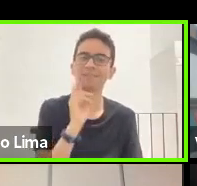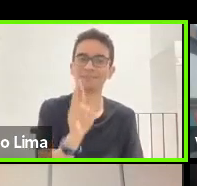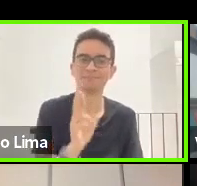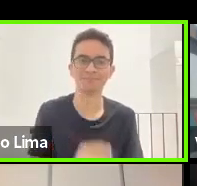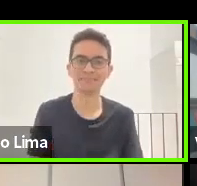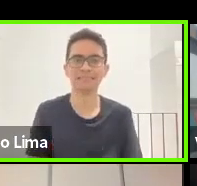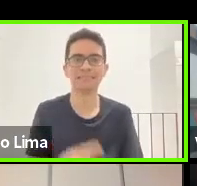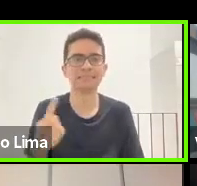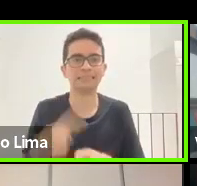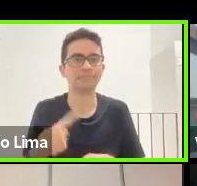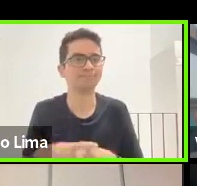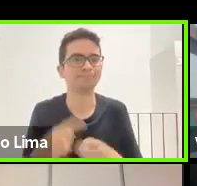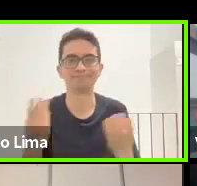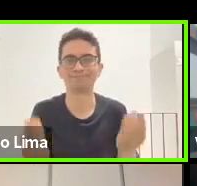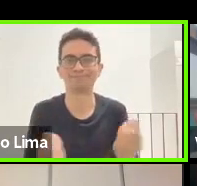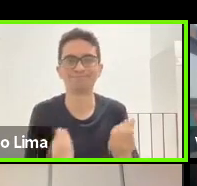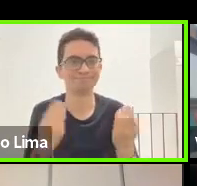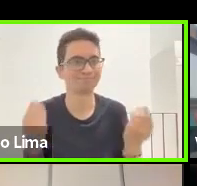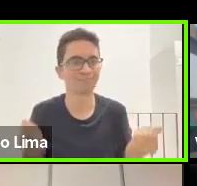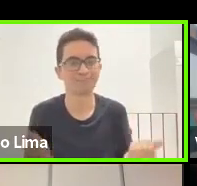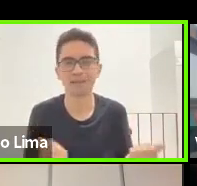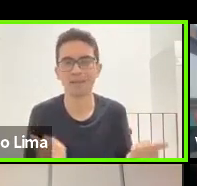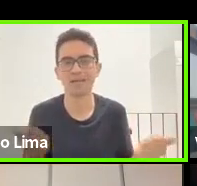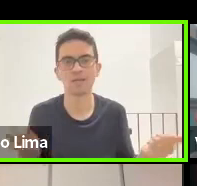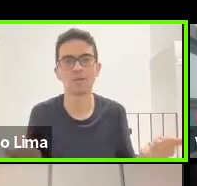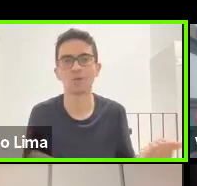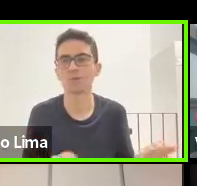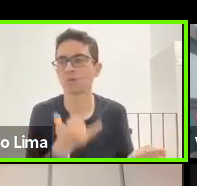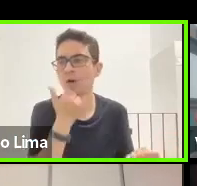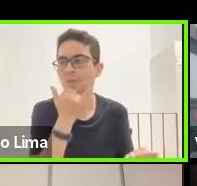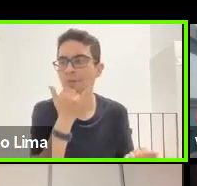would it would just unpacking it would just unpacking what the two it would just unpacking what the two sets of comments that I